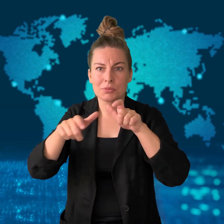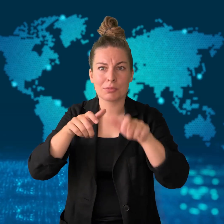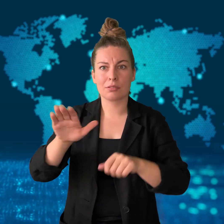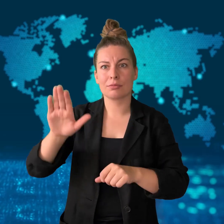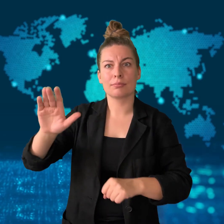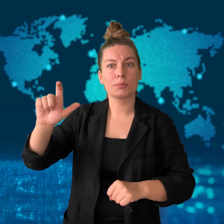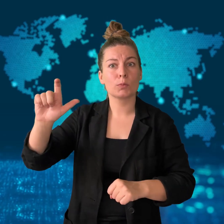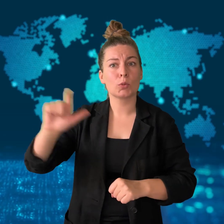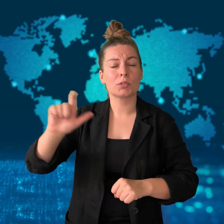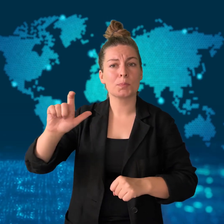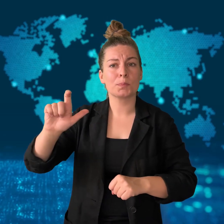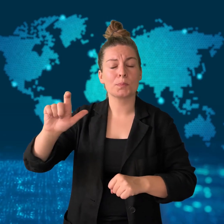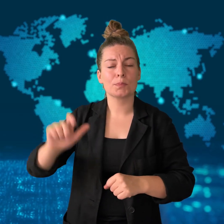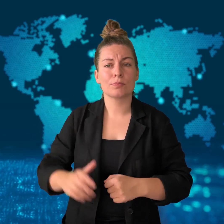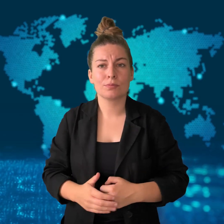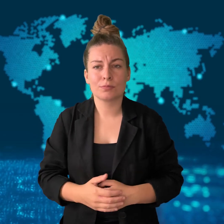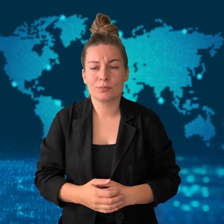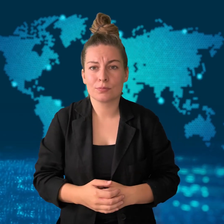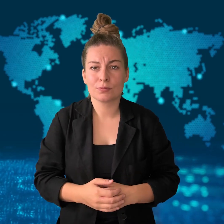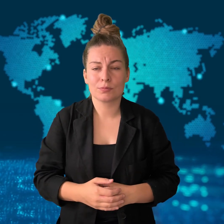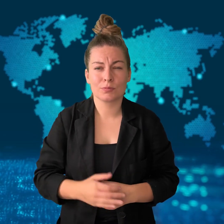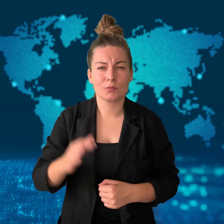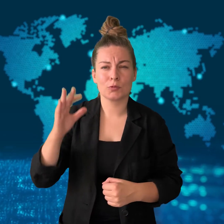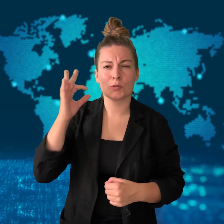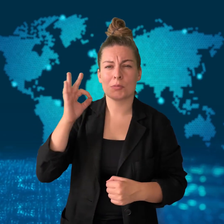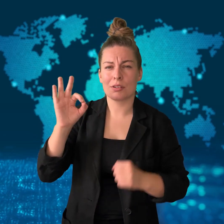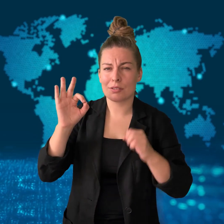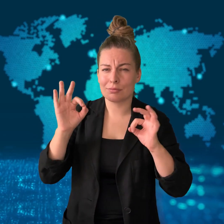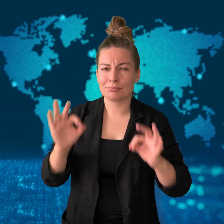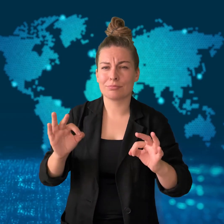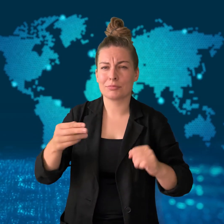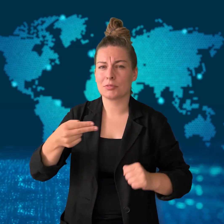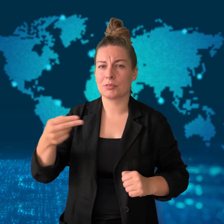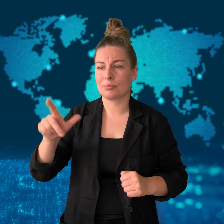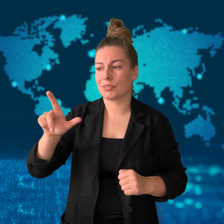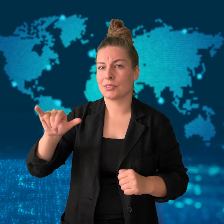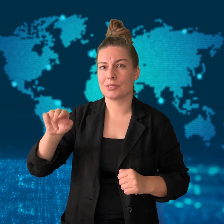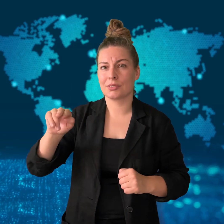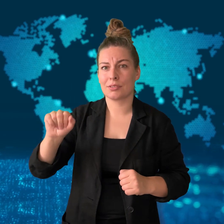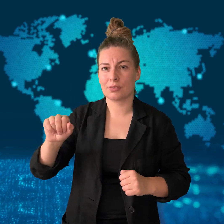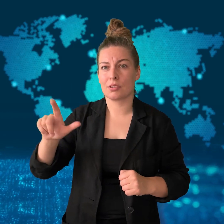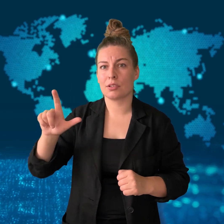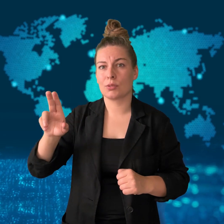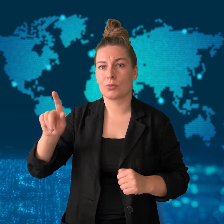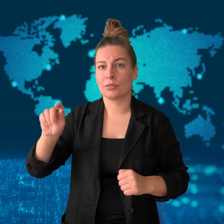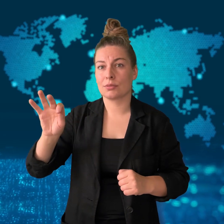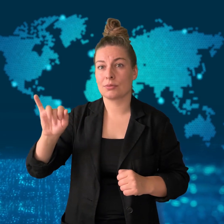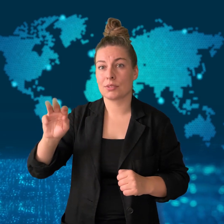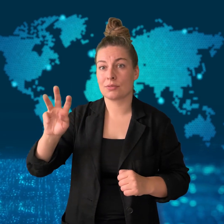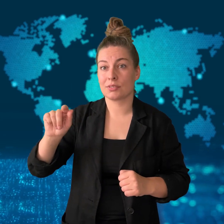eating pork. The woman, Lina Lutfiawati, is known as Lina Mukherjee.